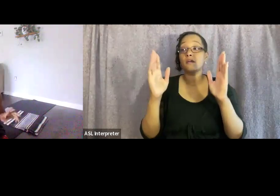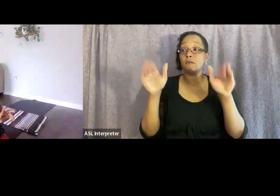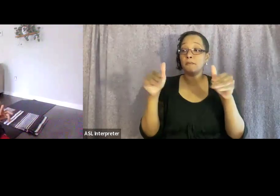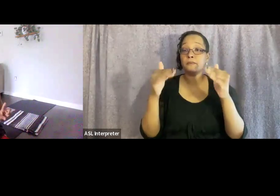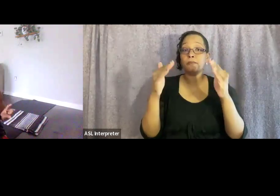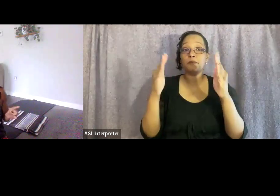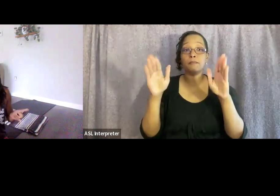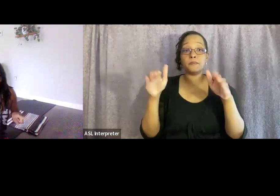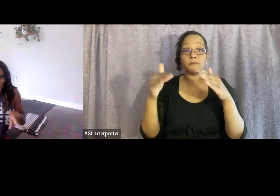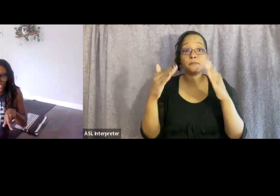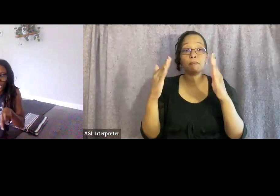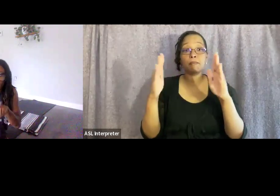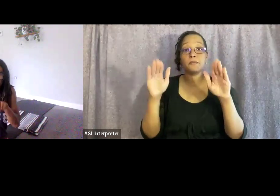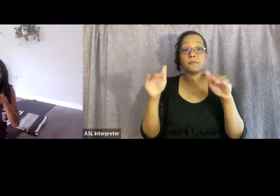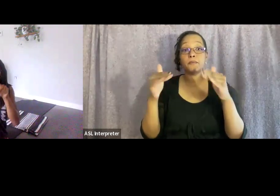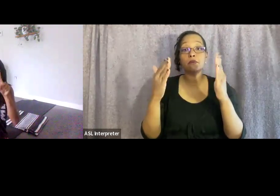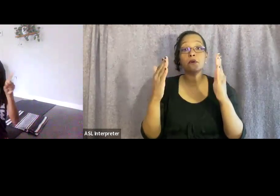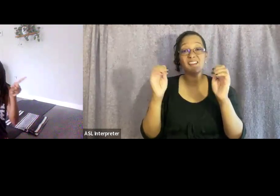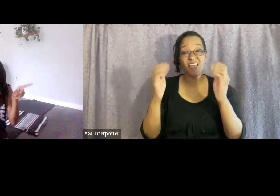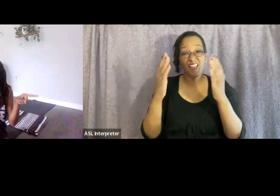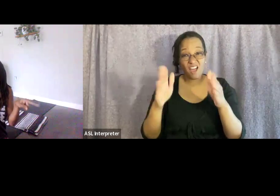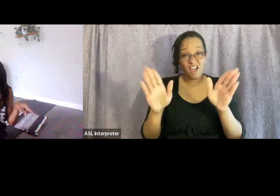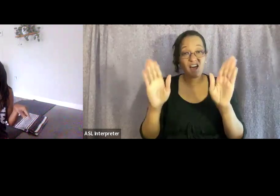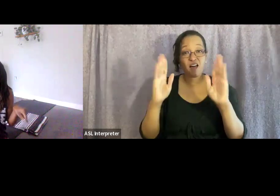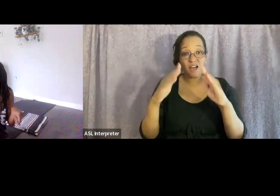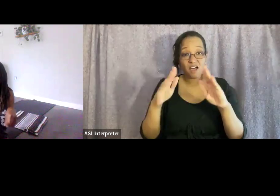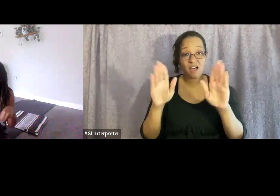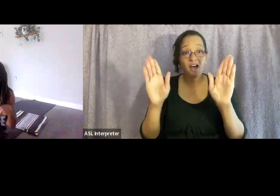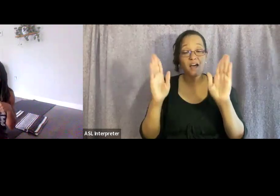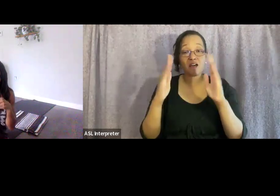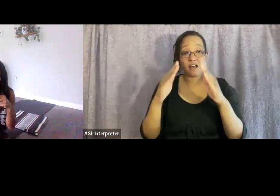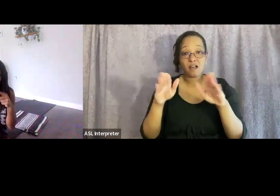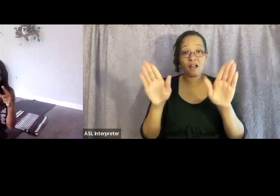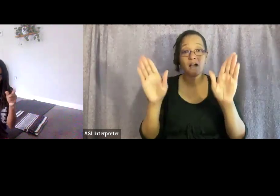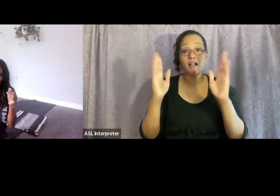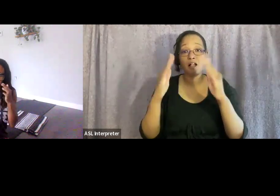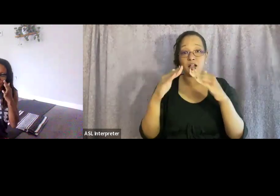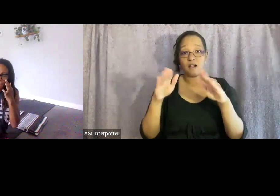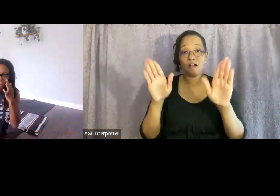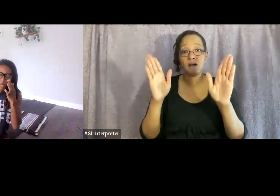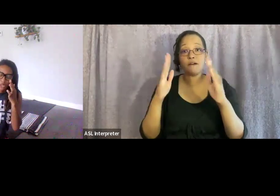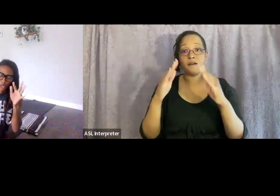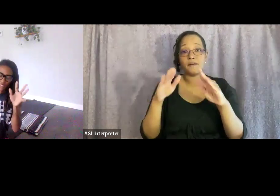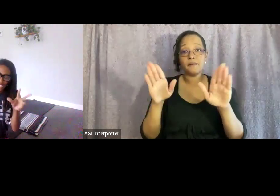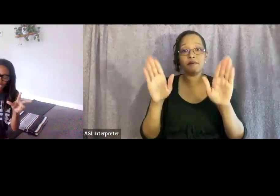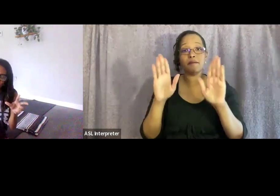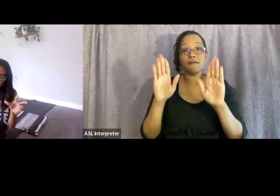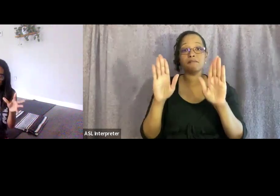or they can turn away from each other. Right? You can do that.